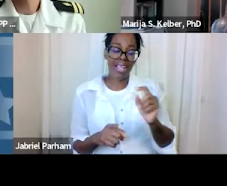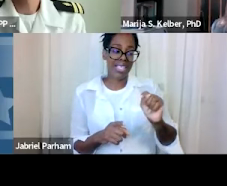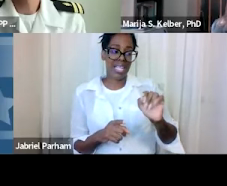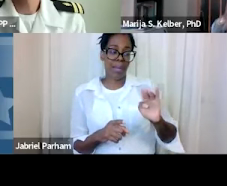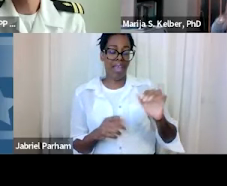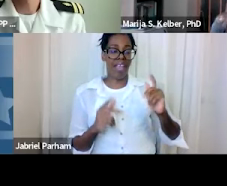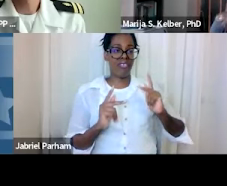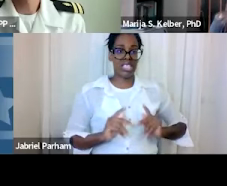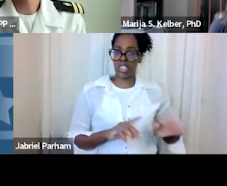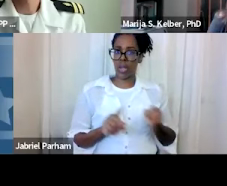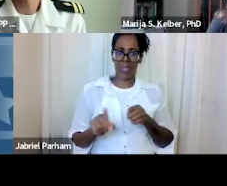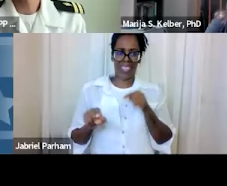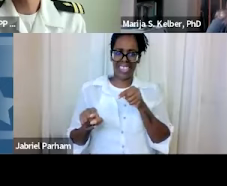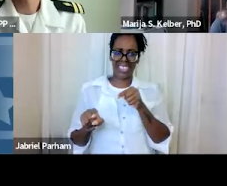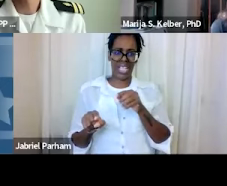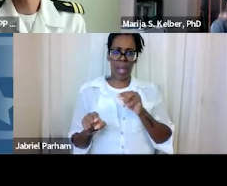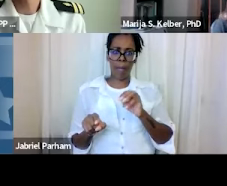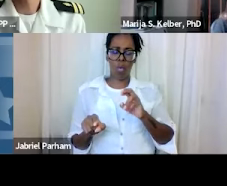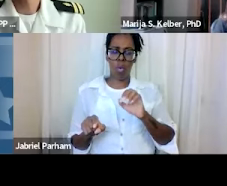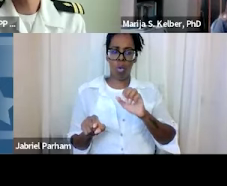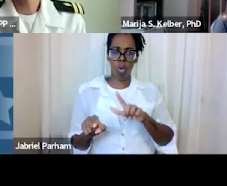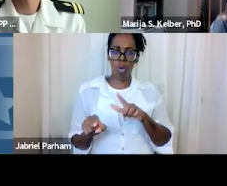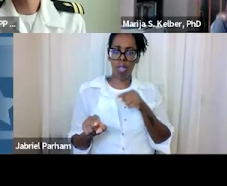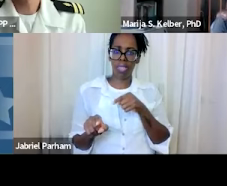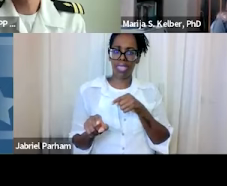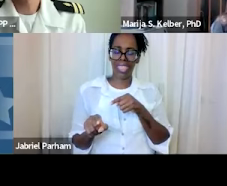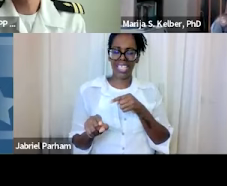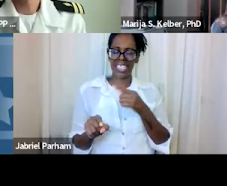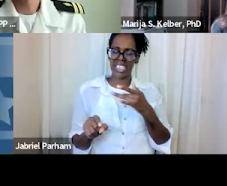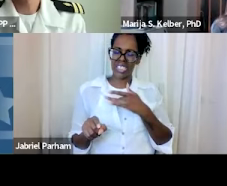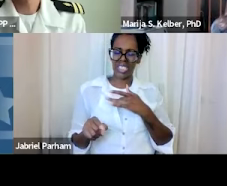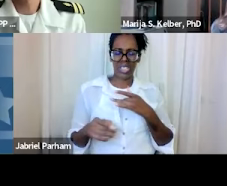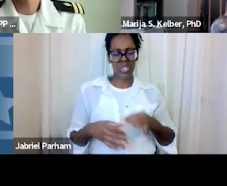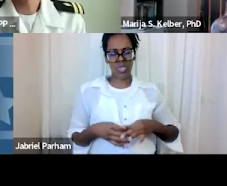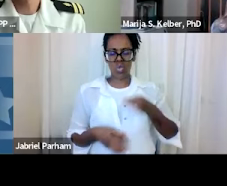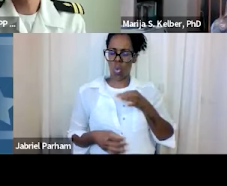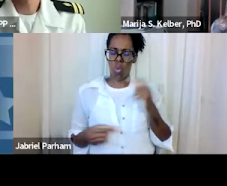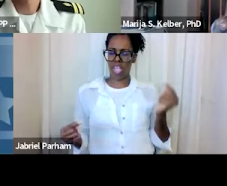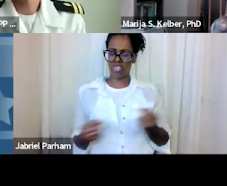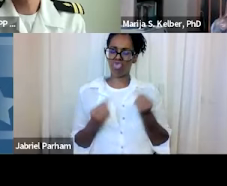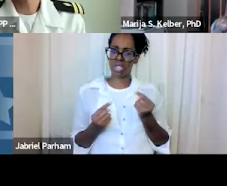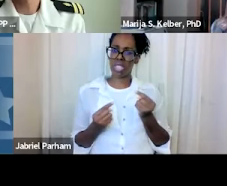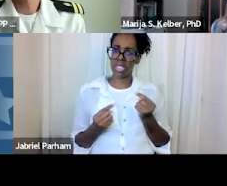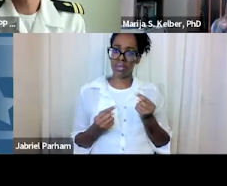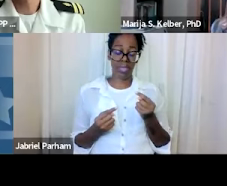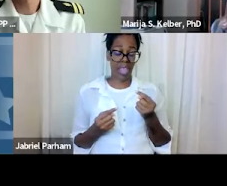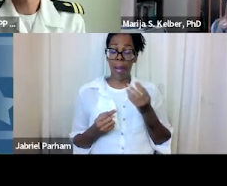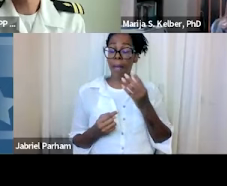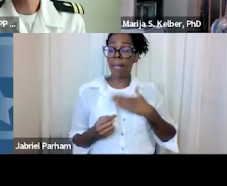moral injury has been described as an injury of the soul. What I change or what I have seen, what I've experienced in the military